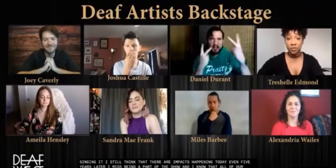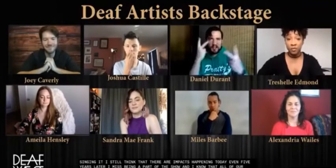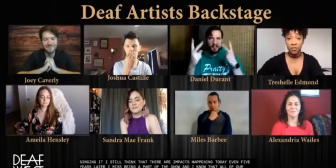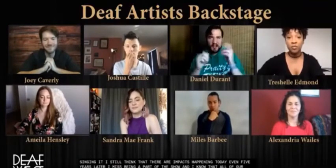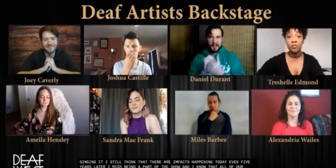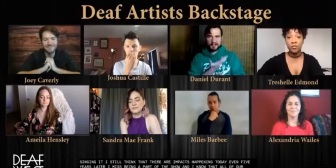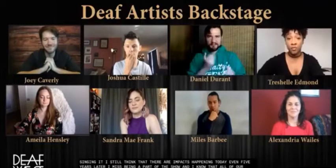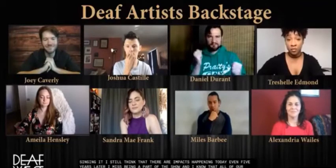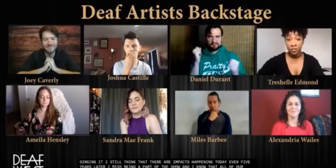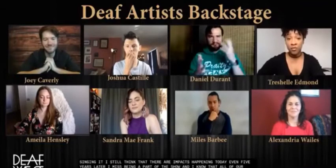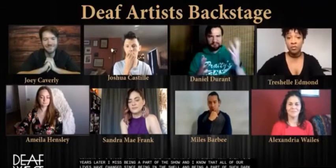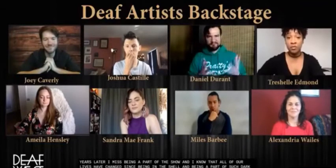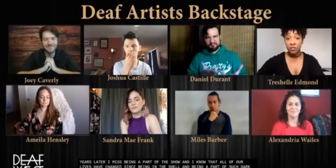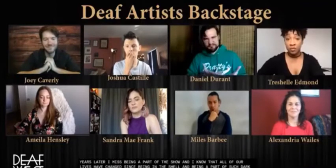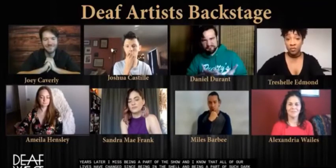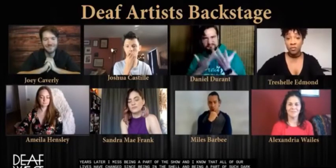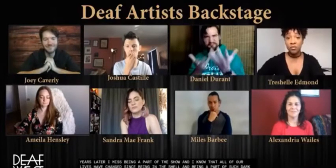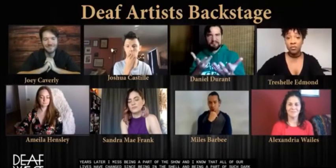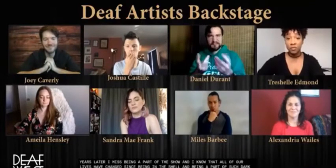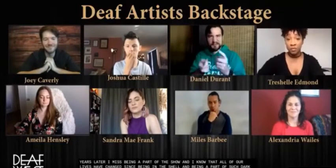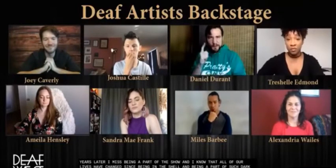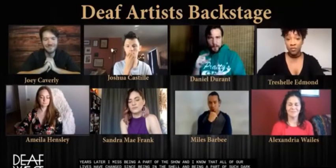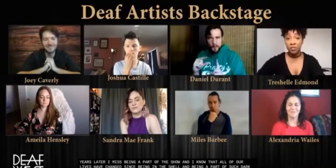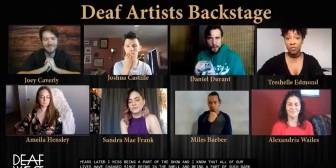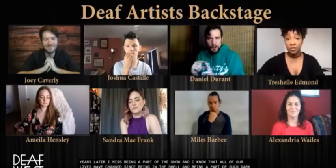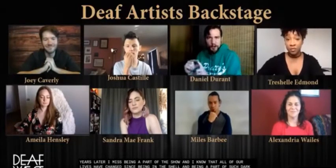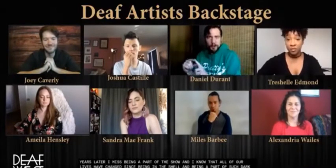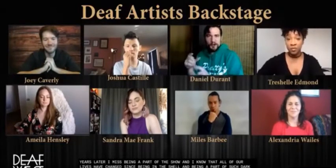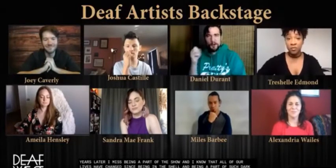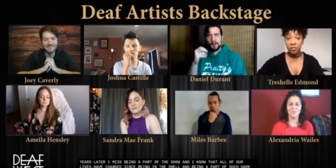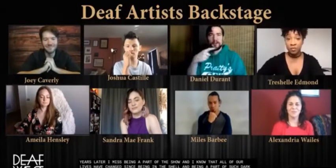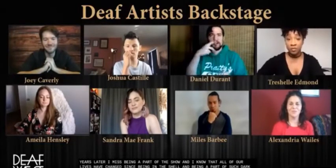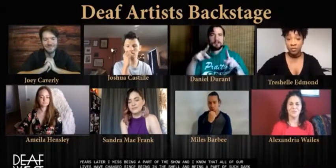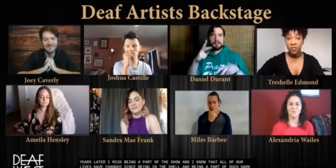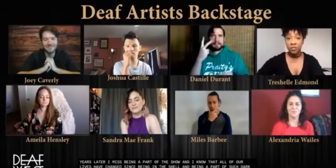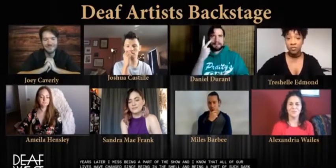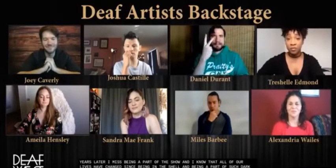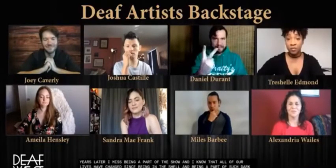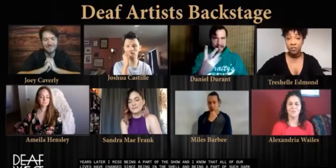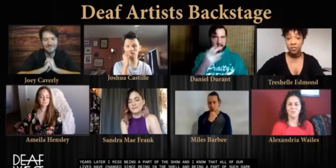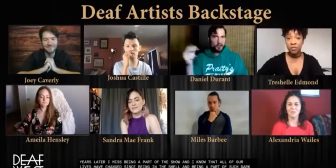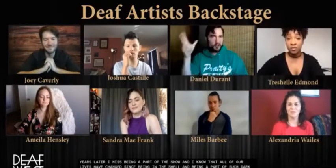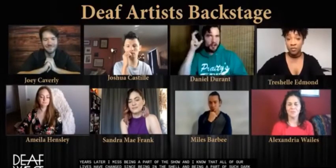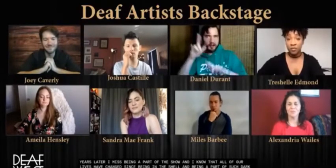Who can hear the music and maybe not understand the sign can still emote that can still bring